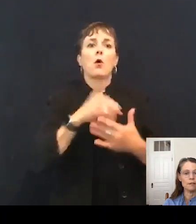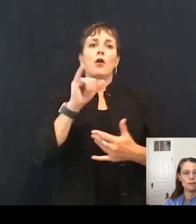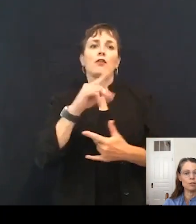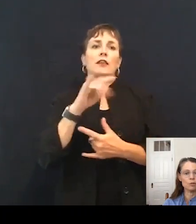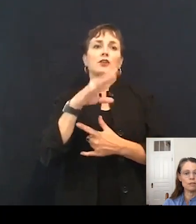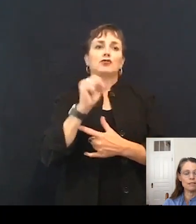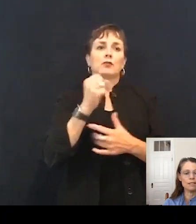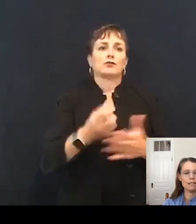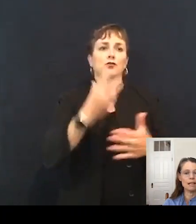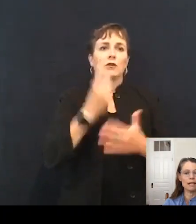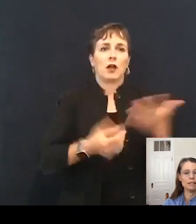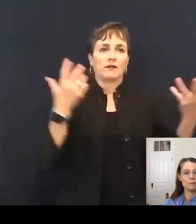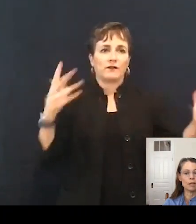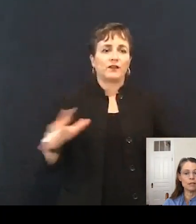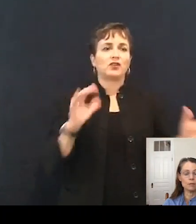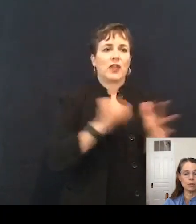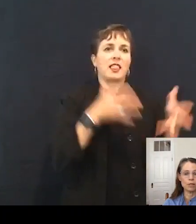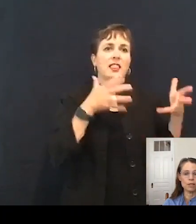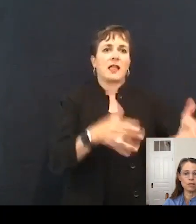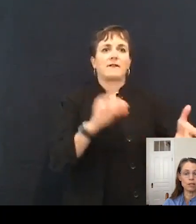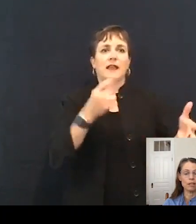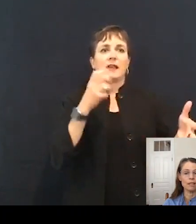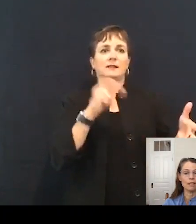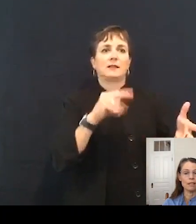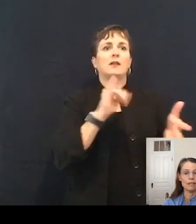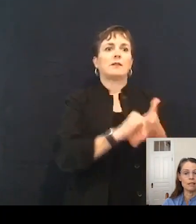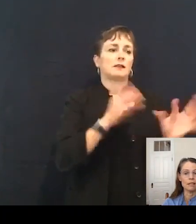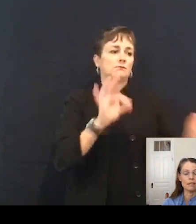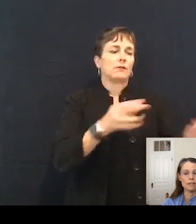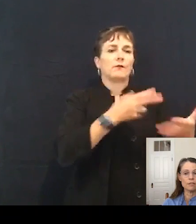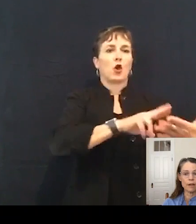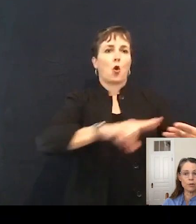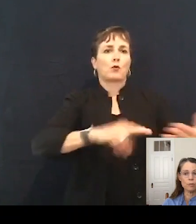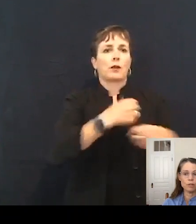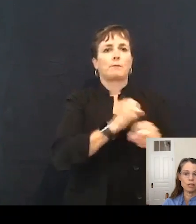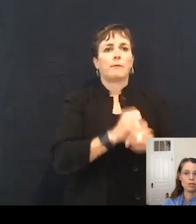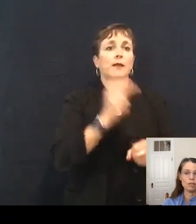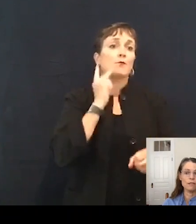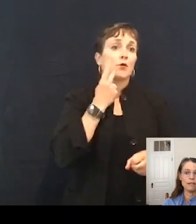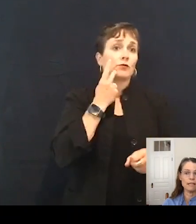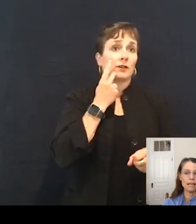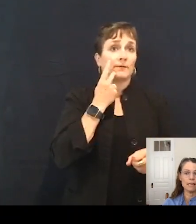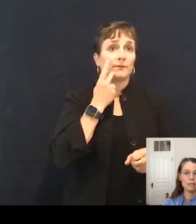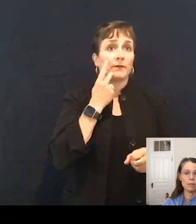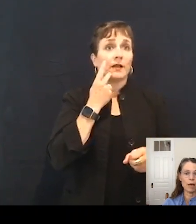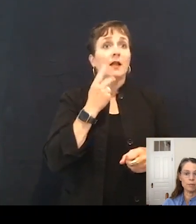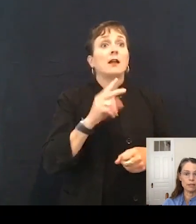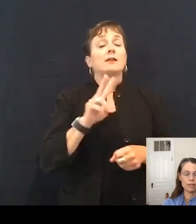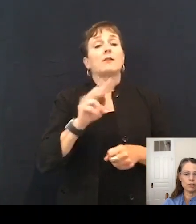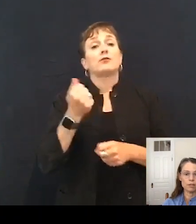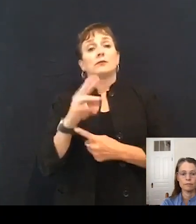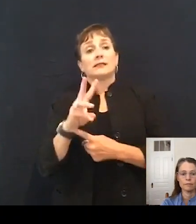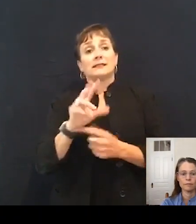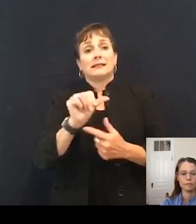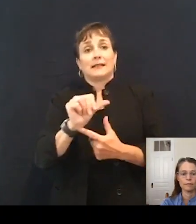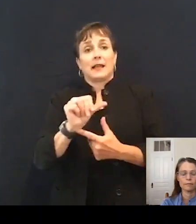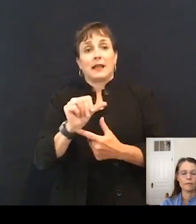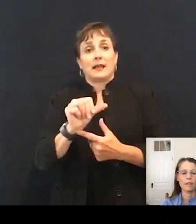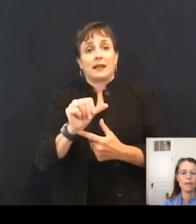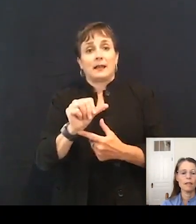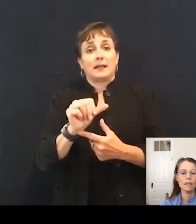The 216A splicing mutation is a founder mutation in the Acadian populations.